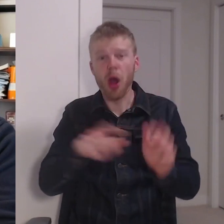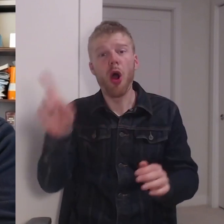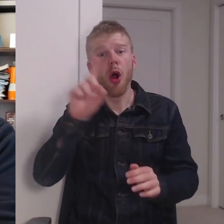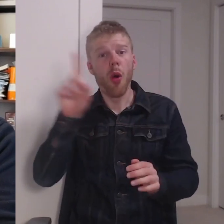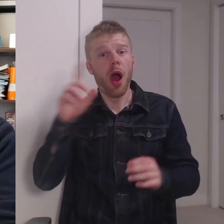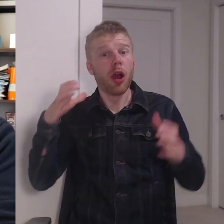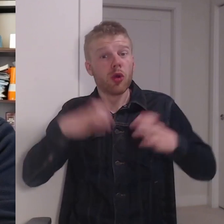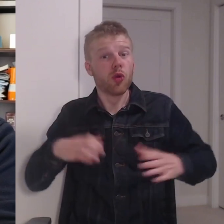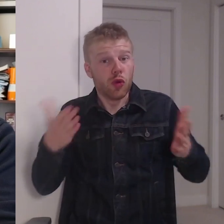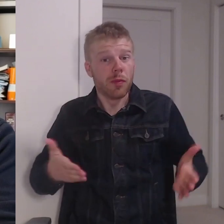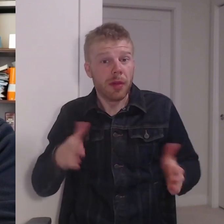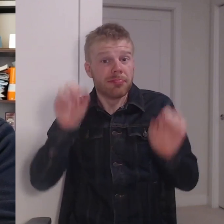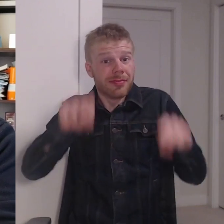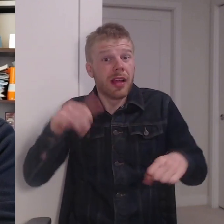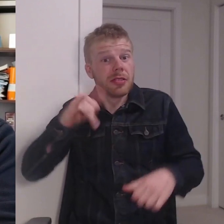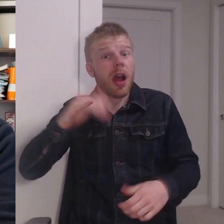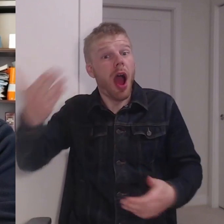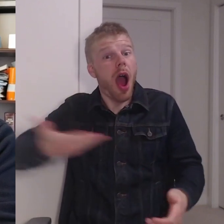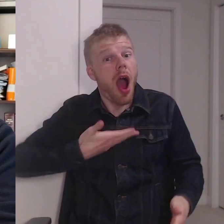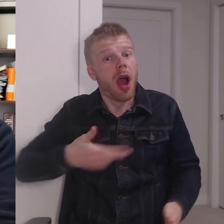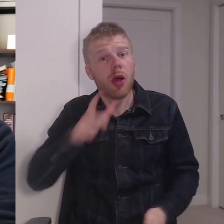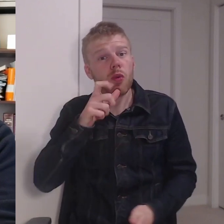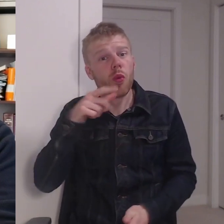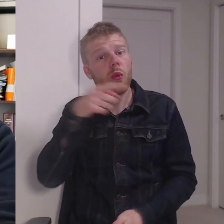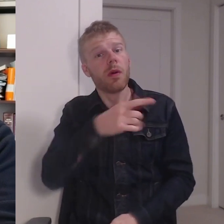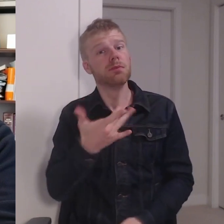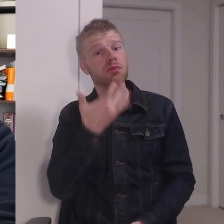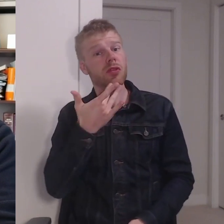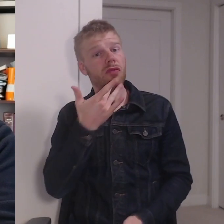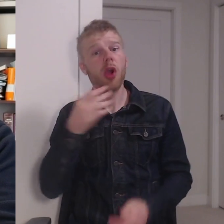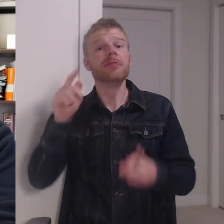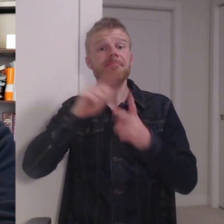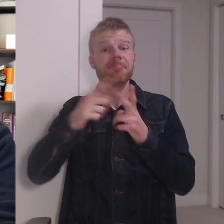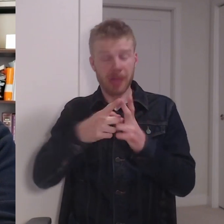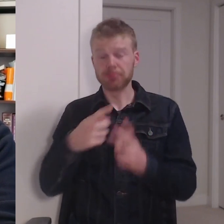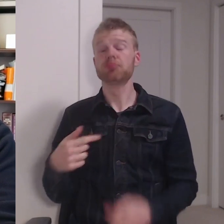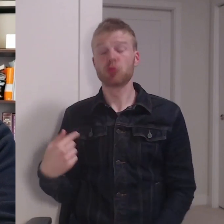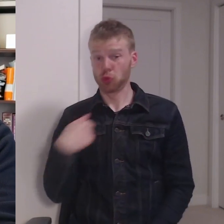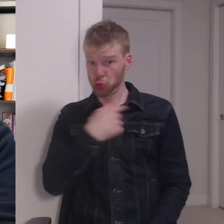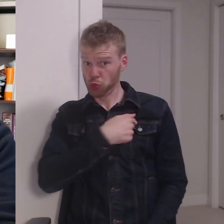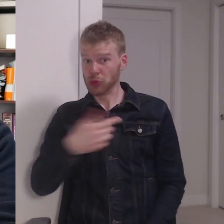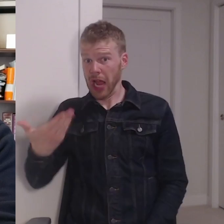where consumers would still be able to hire who they would like and we would